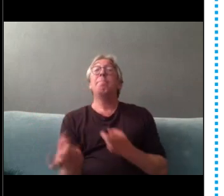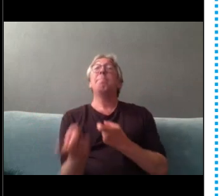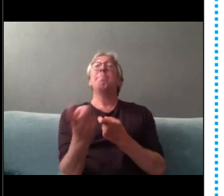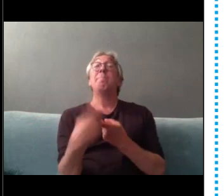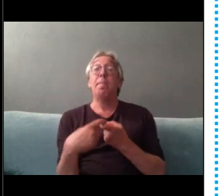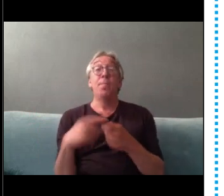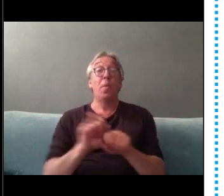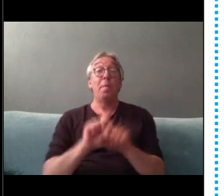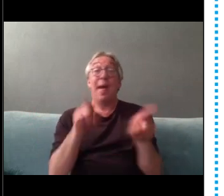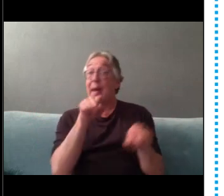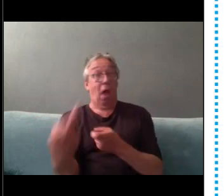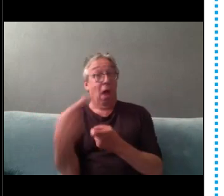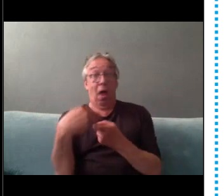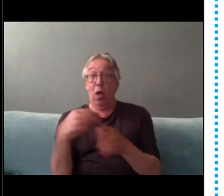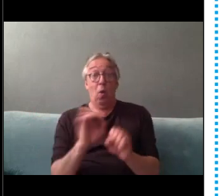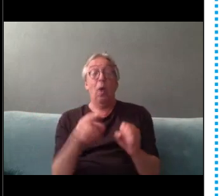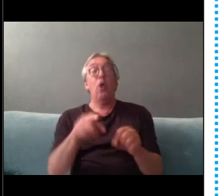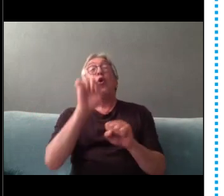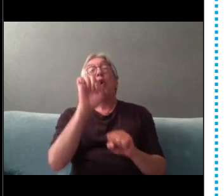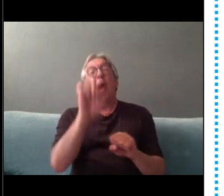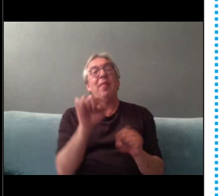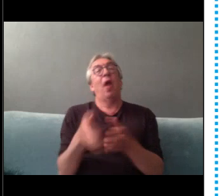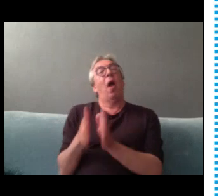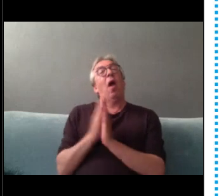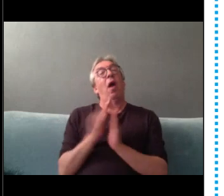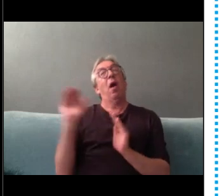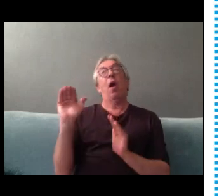so you can maybe ask somebody in an organization member of EDF